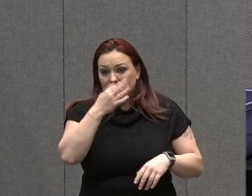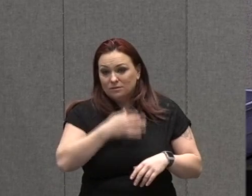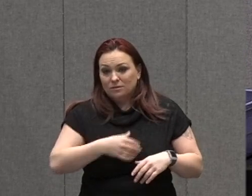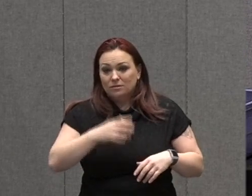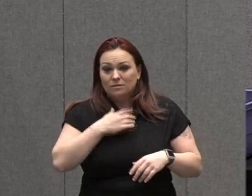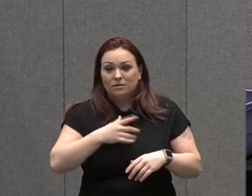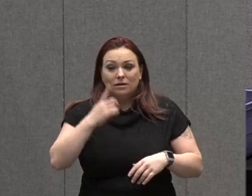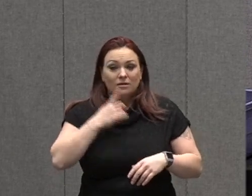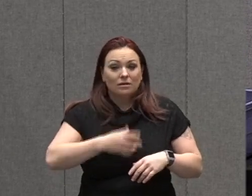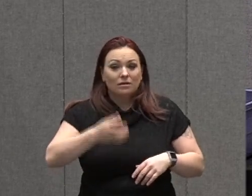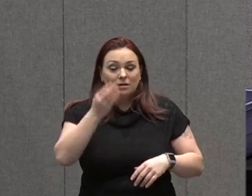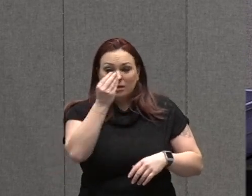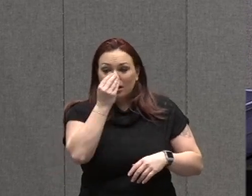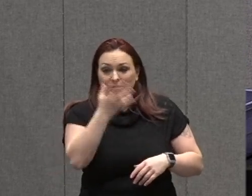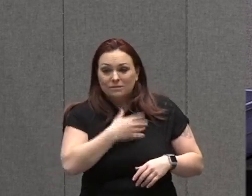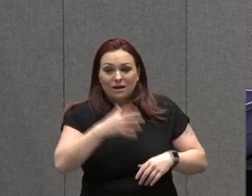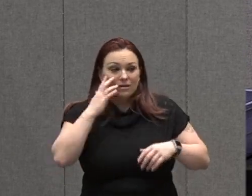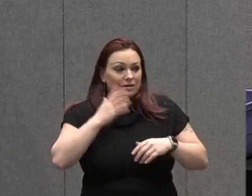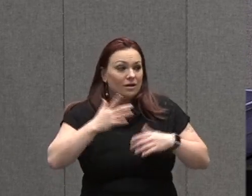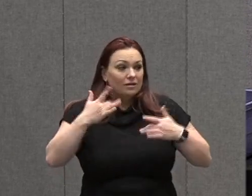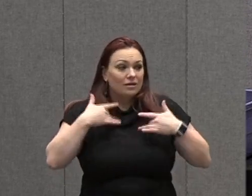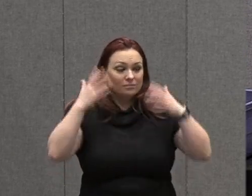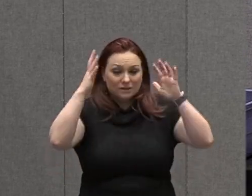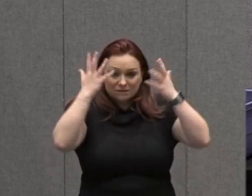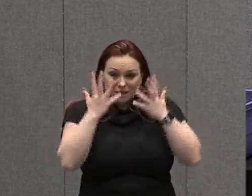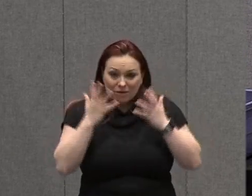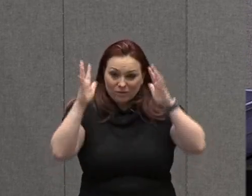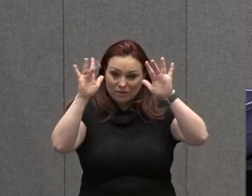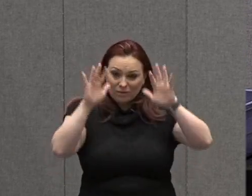(singing and clapping in sync)